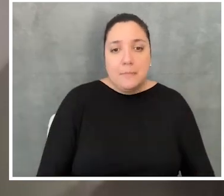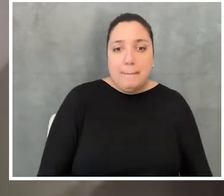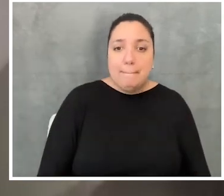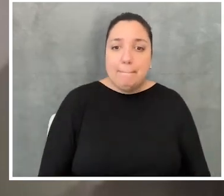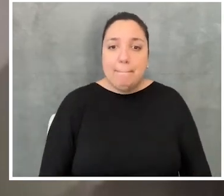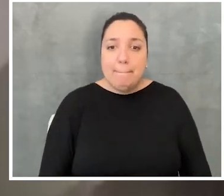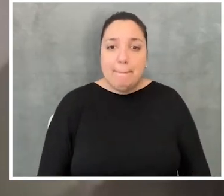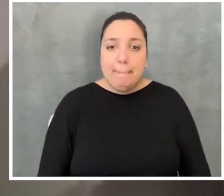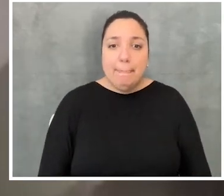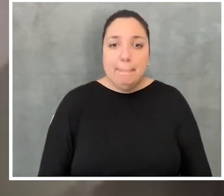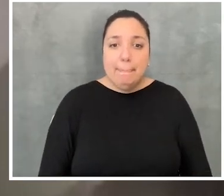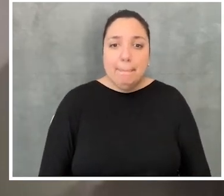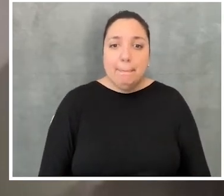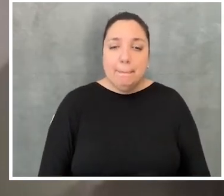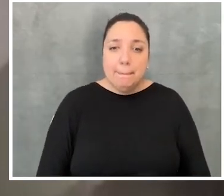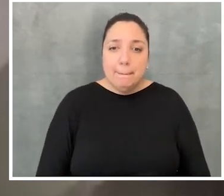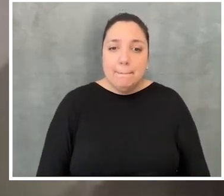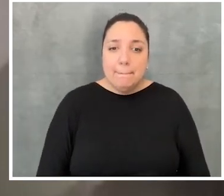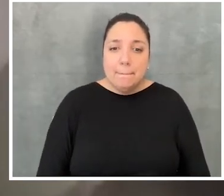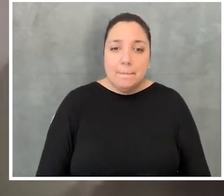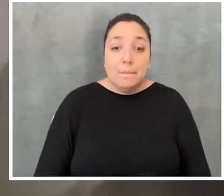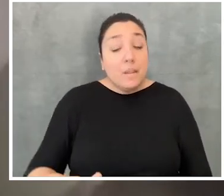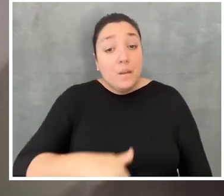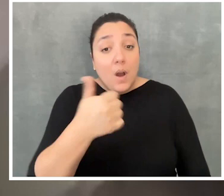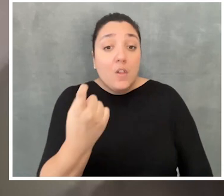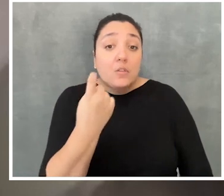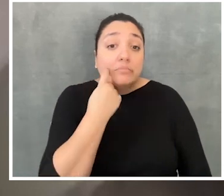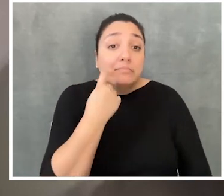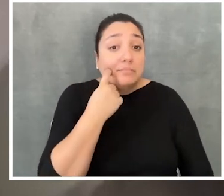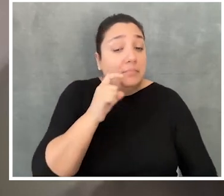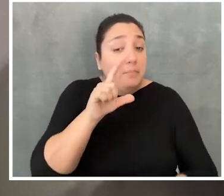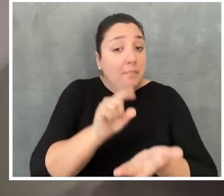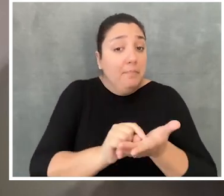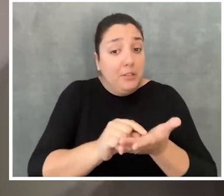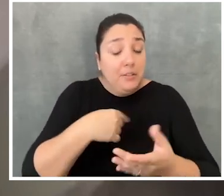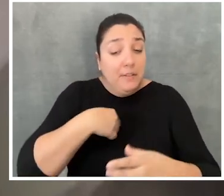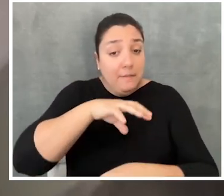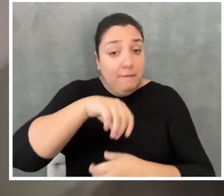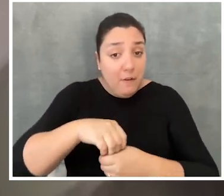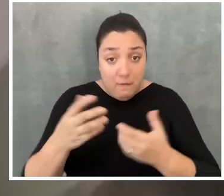Another publication that we recently did that I was a part of is